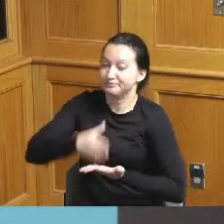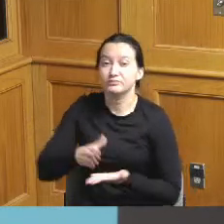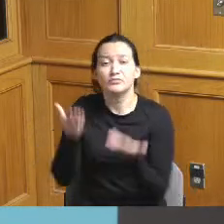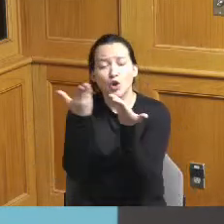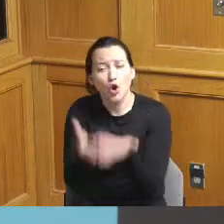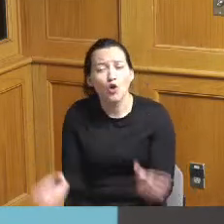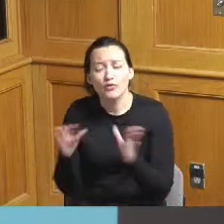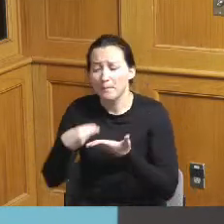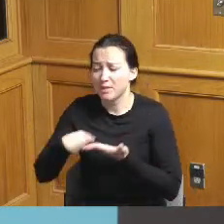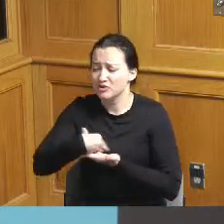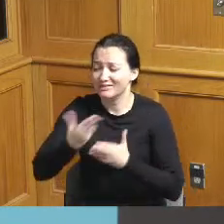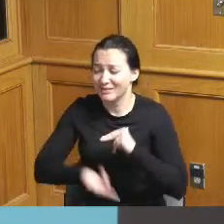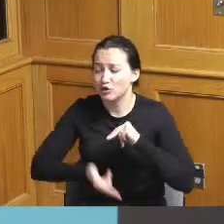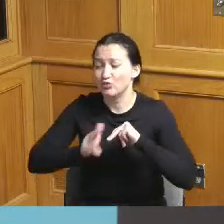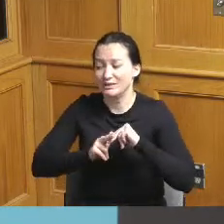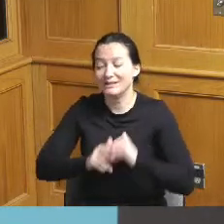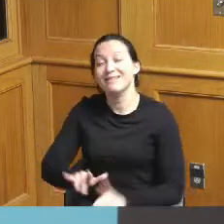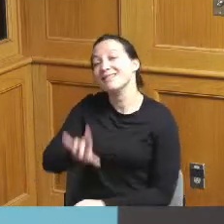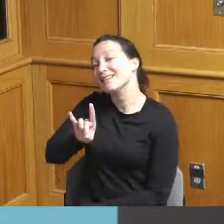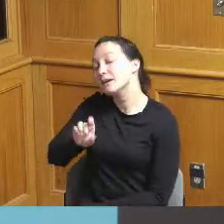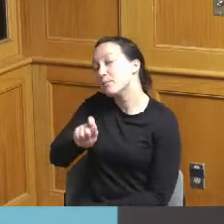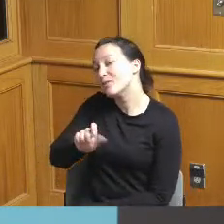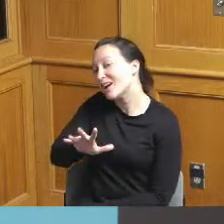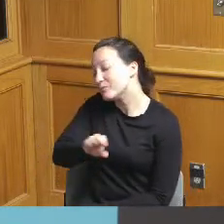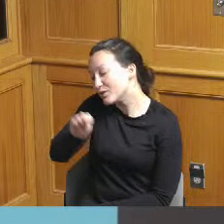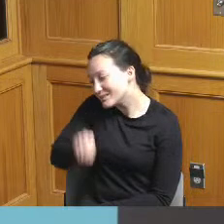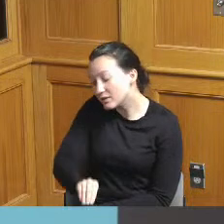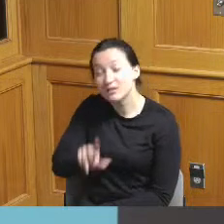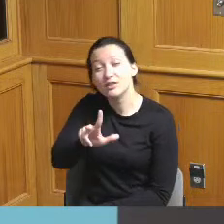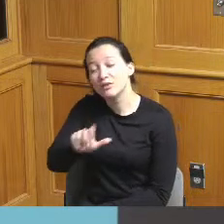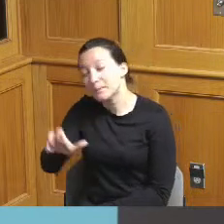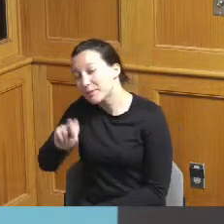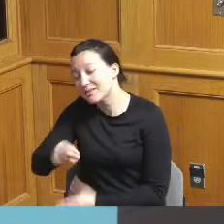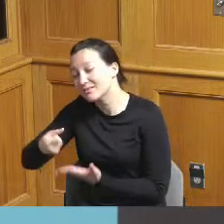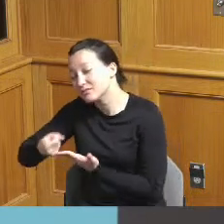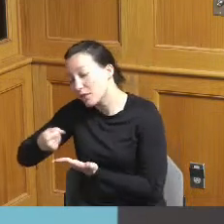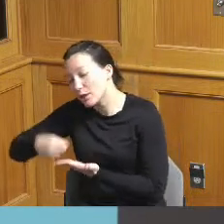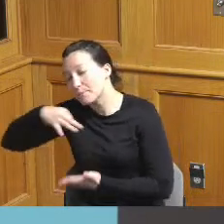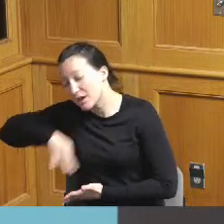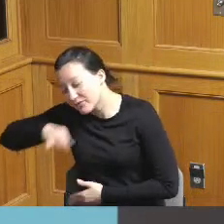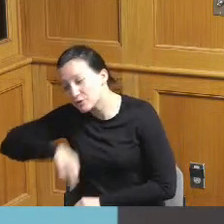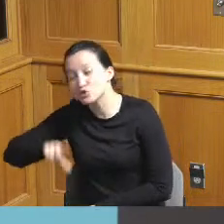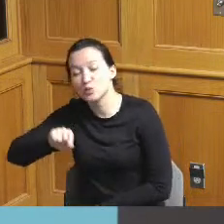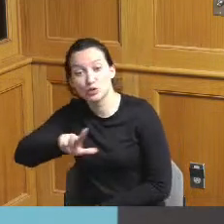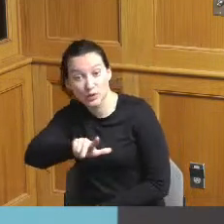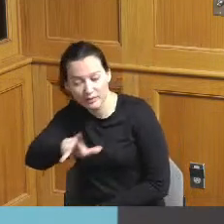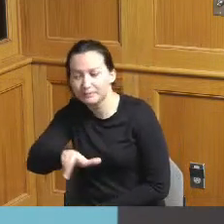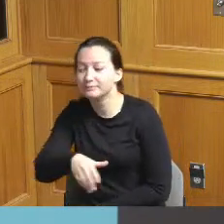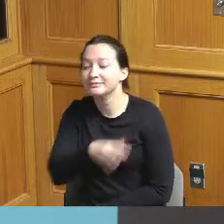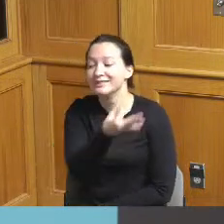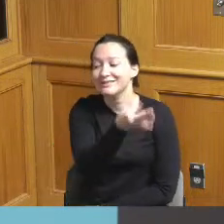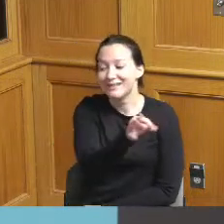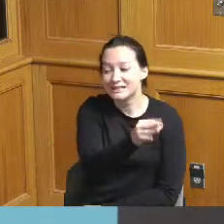budget increase is by 8.5 percent 3 million for salaries and benefits for 2023 19 million for